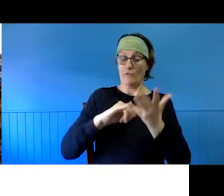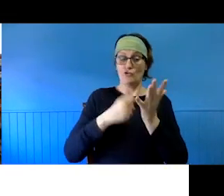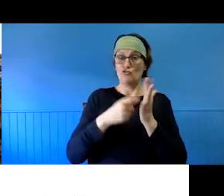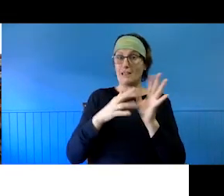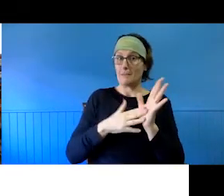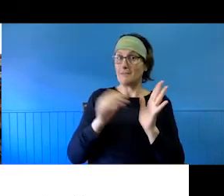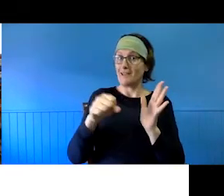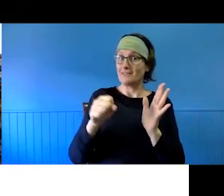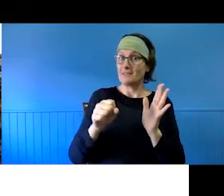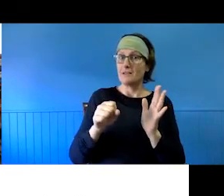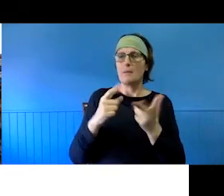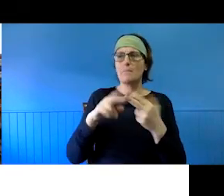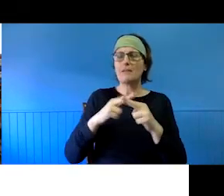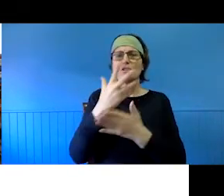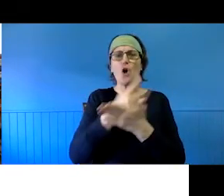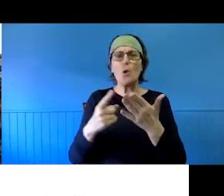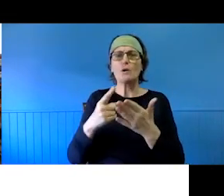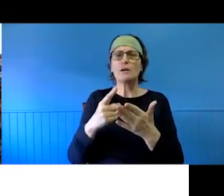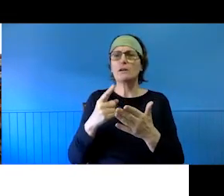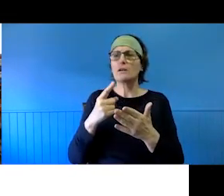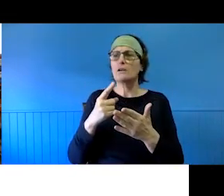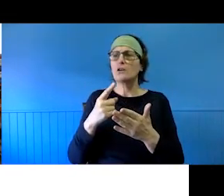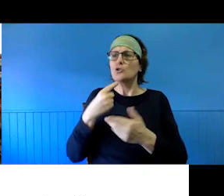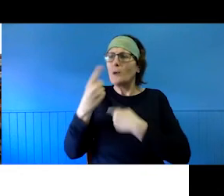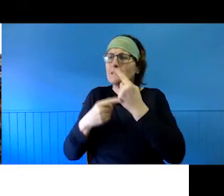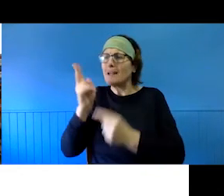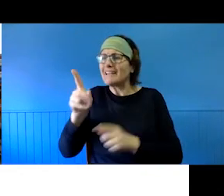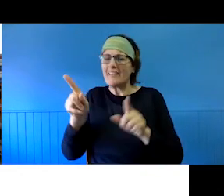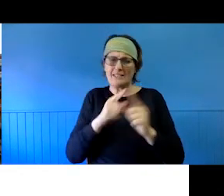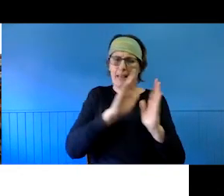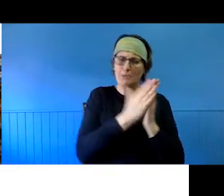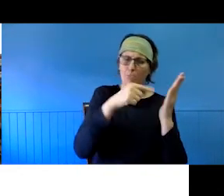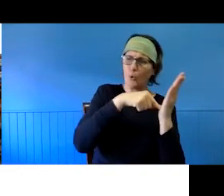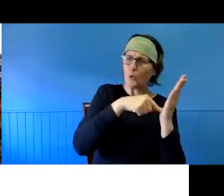But if it's just for reiterating what's in a textbook, probably not the best scenario.